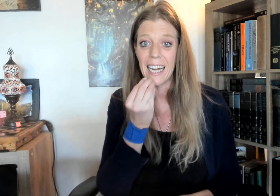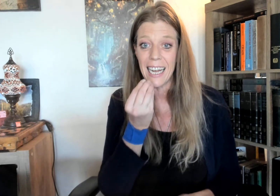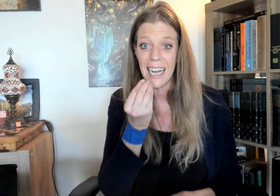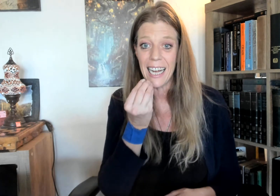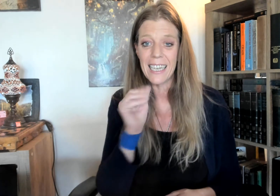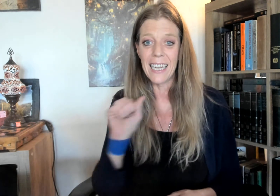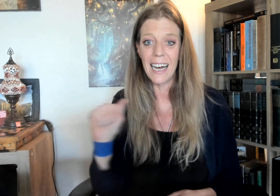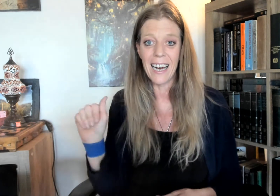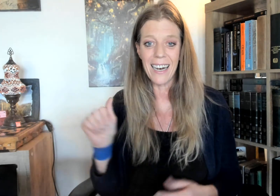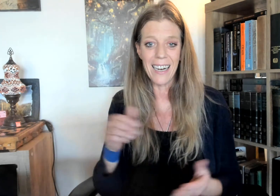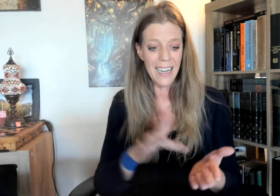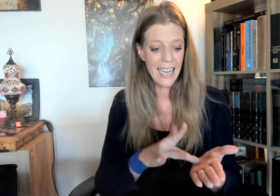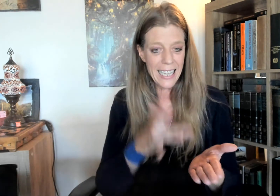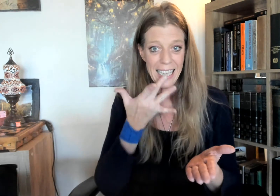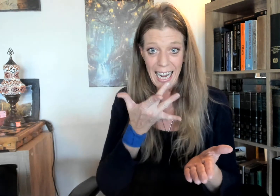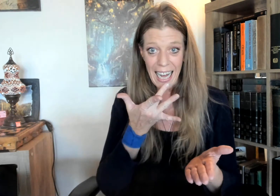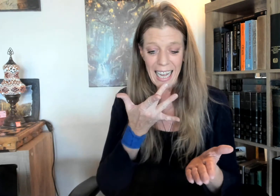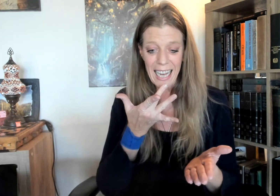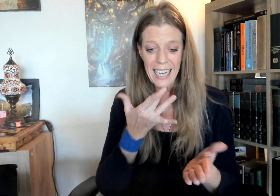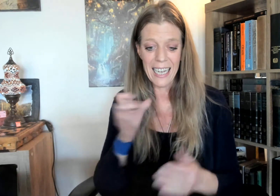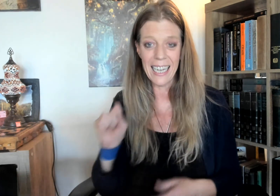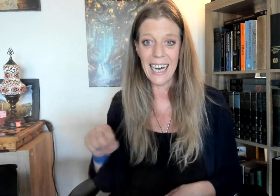EAT A SNACK. Yes?